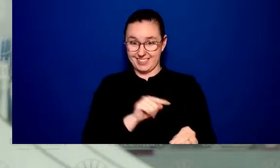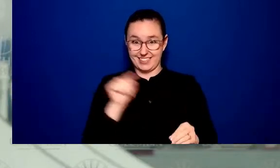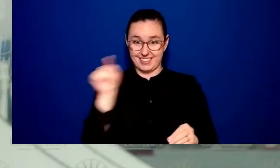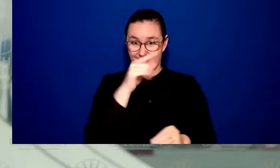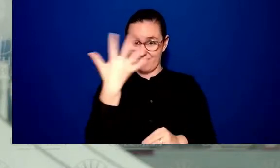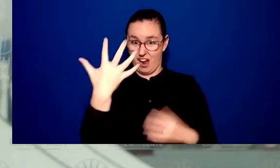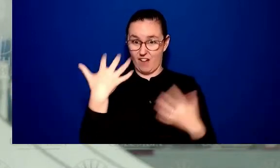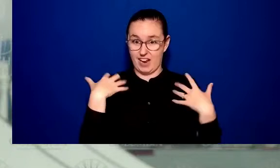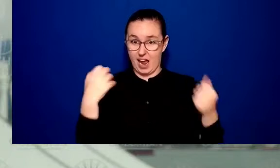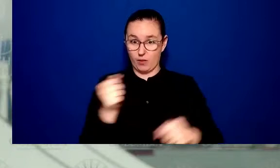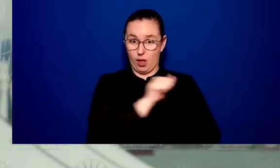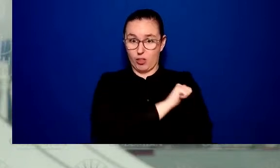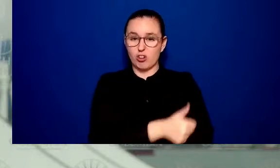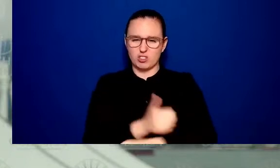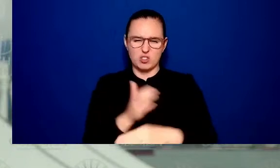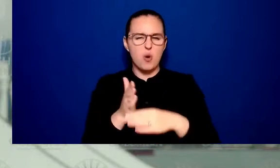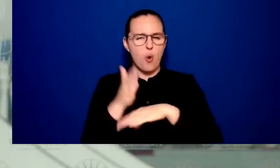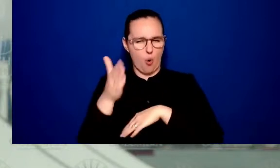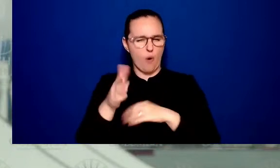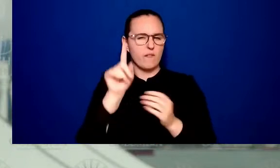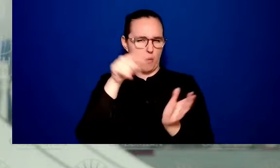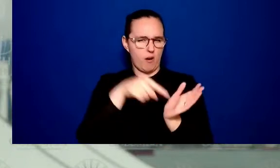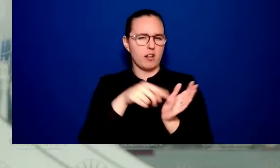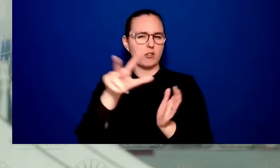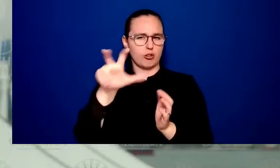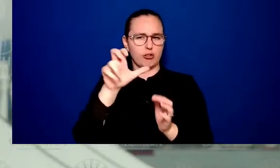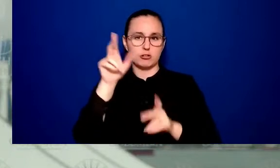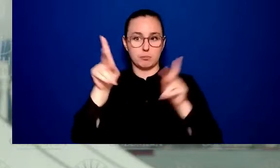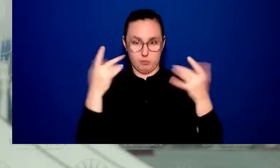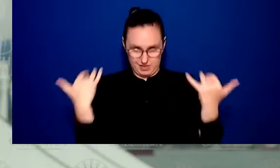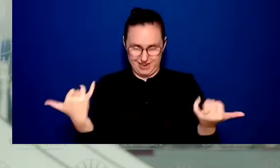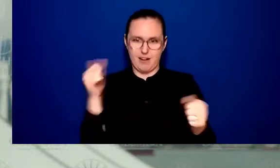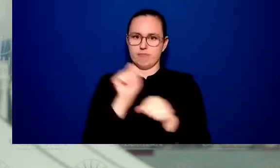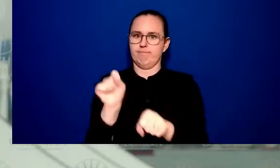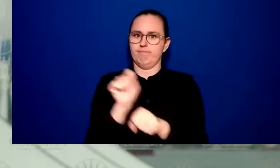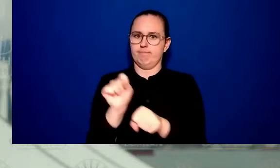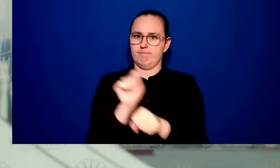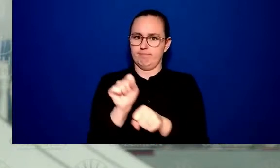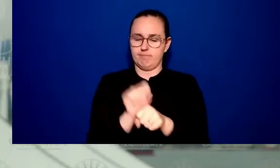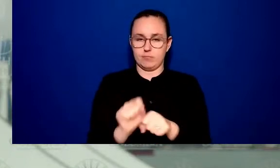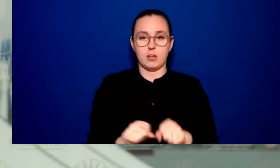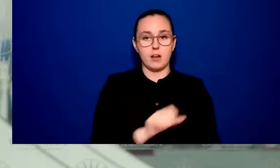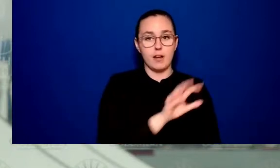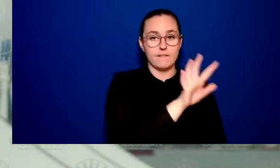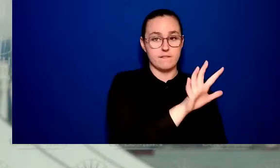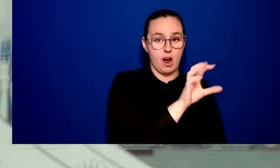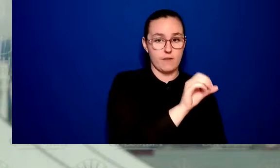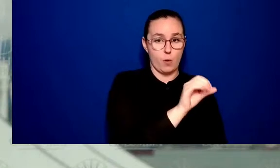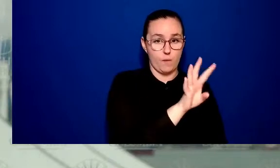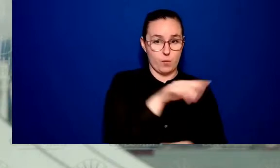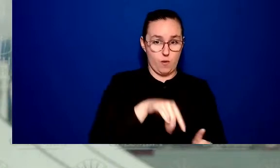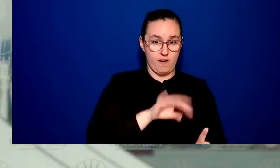of October, 8th. That's 504